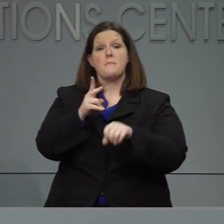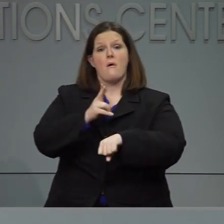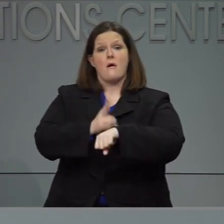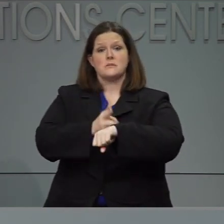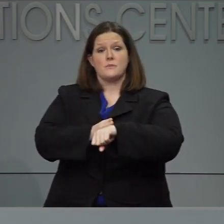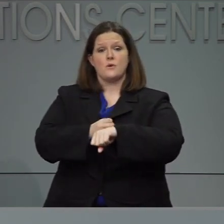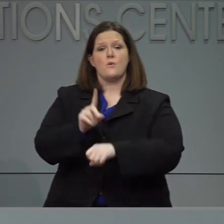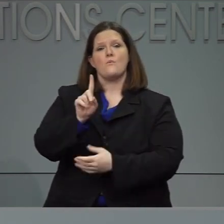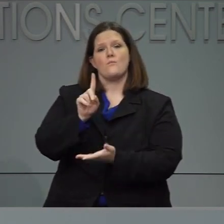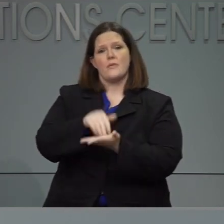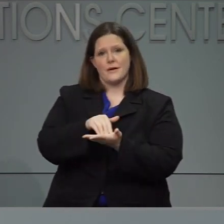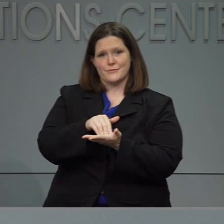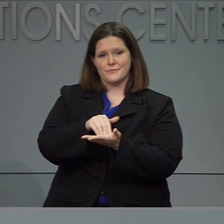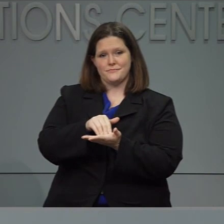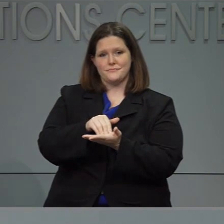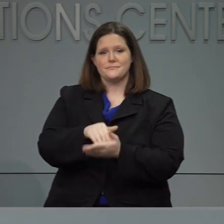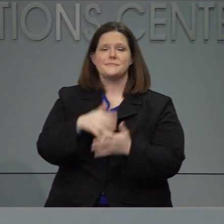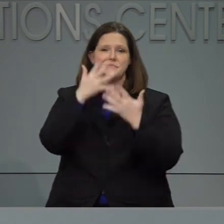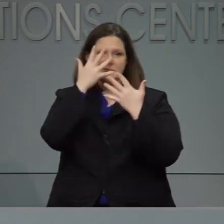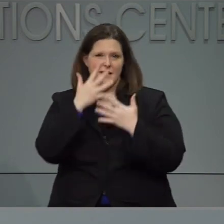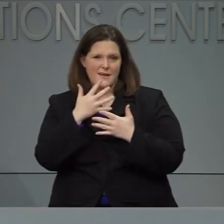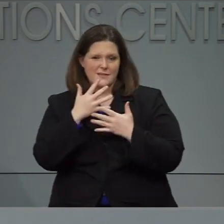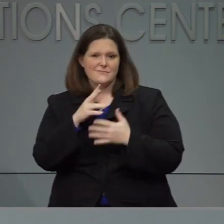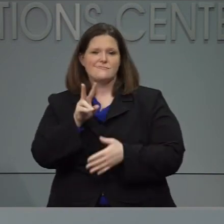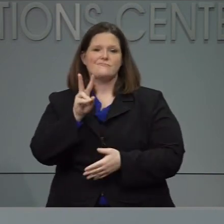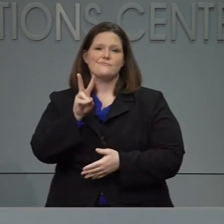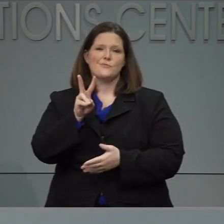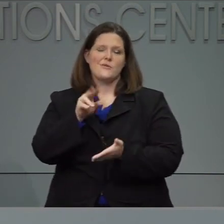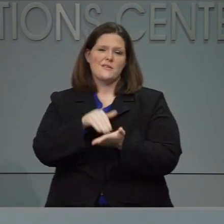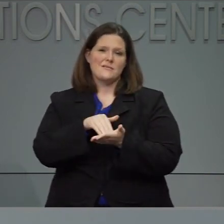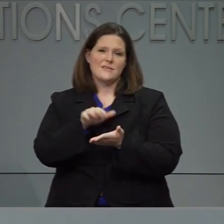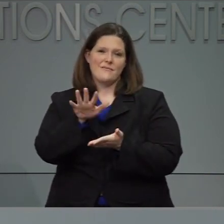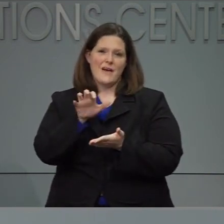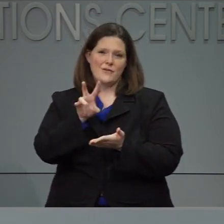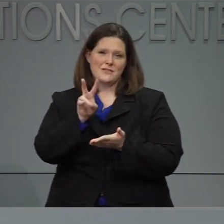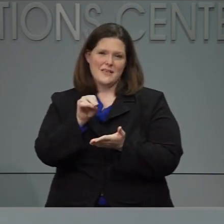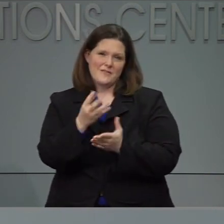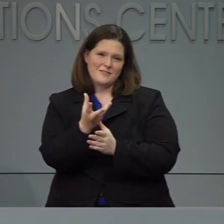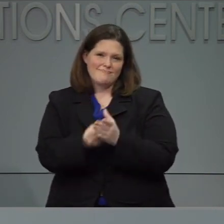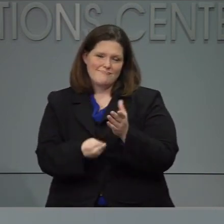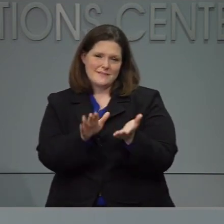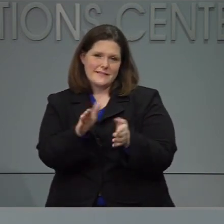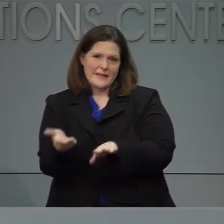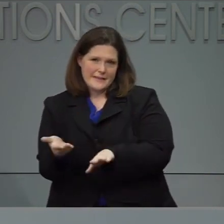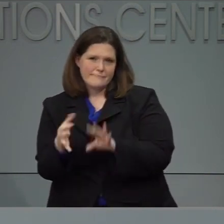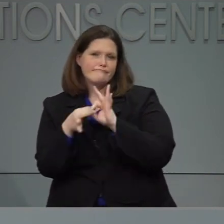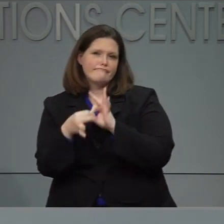AND SADLY THERE HAVE BEEN 2,570 DEATHS.